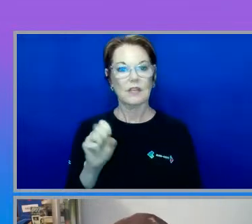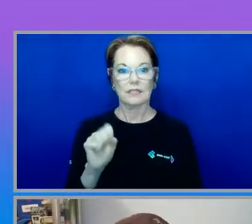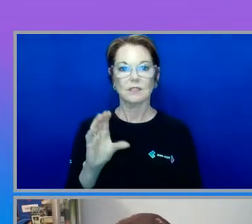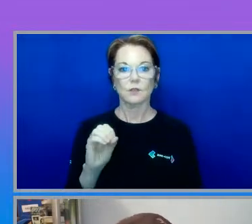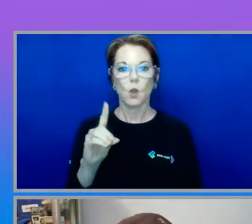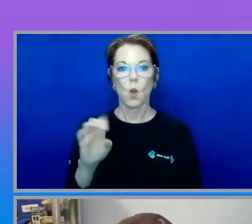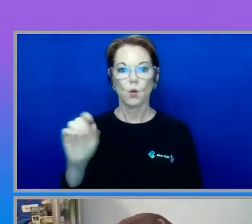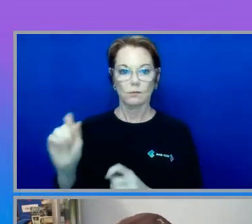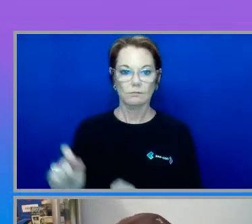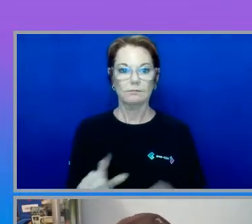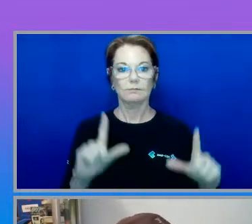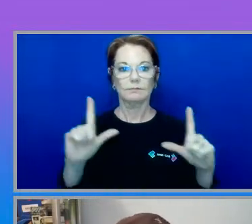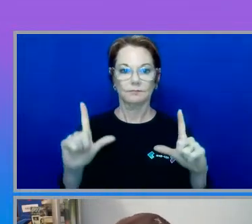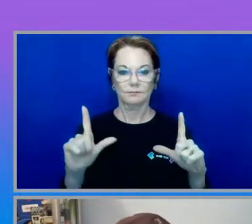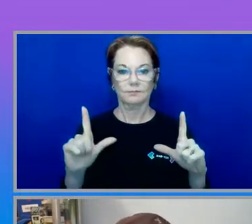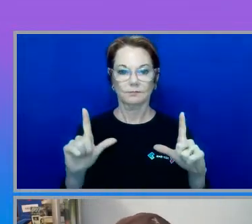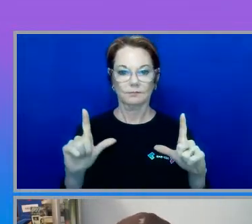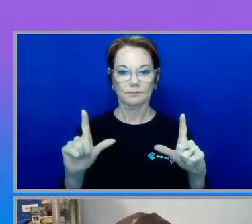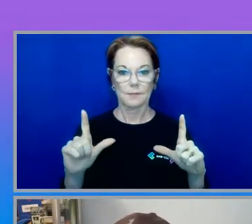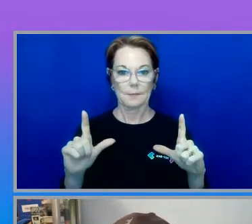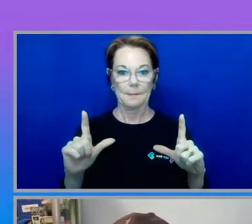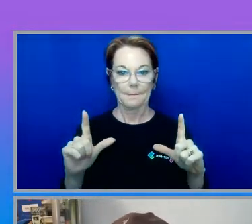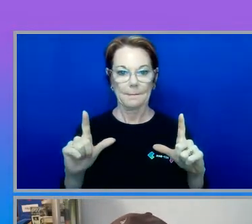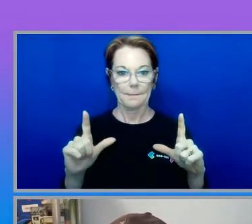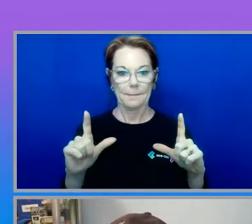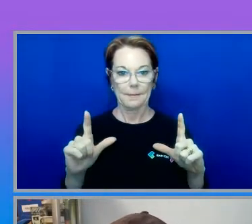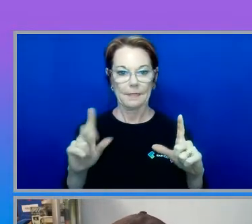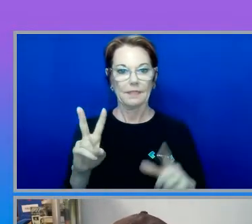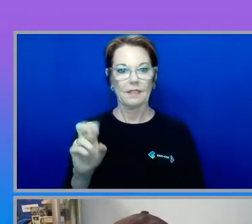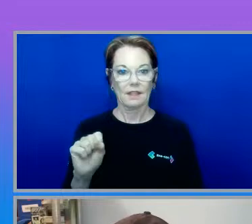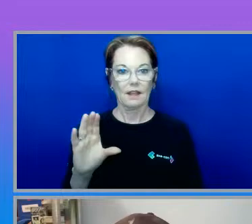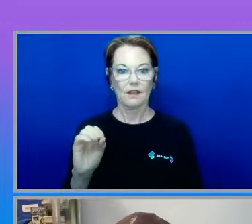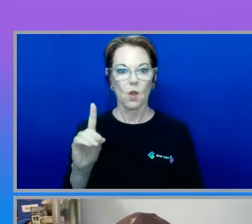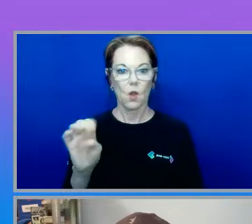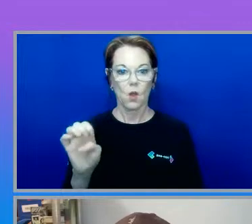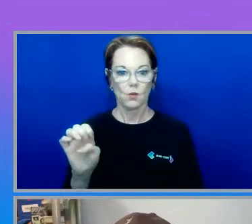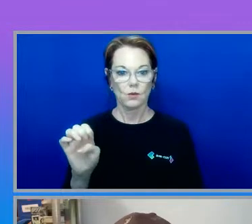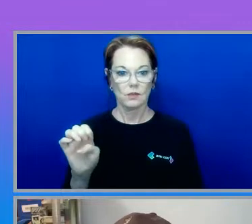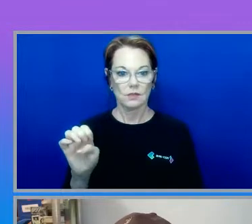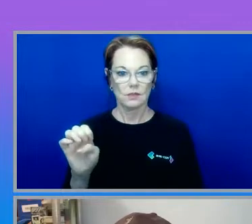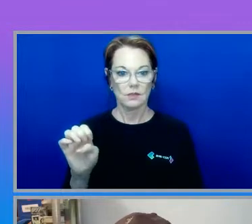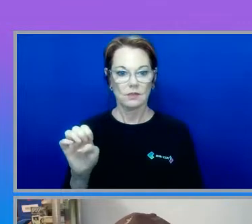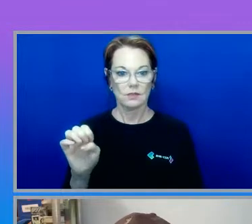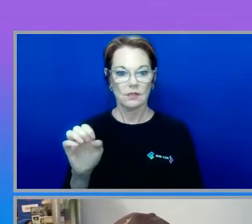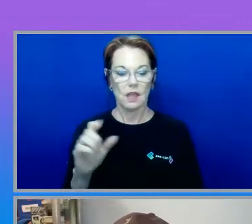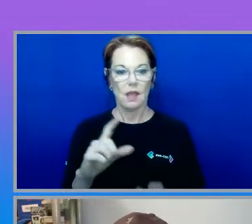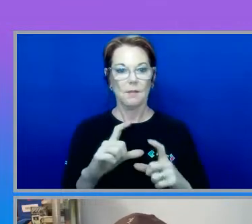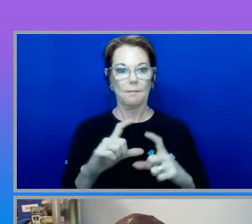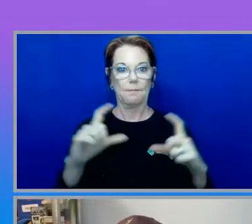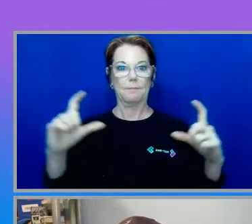go into VS code and we'll see what we're talking about. So let me pull up VS code. I'm going to